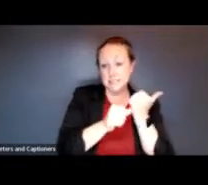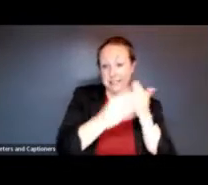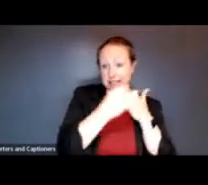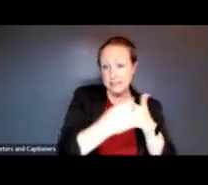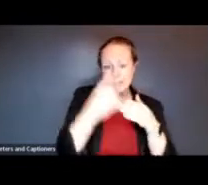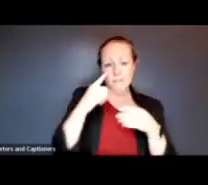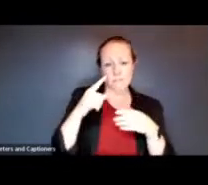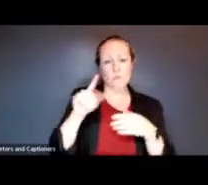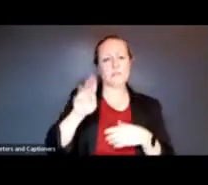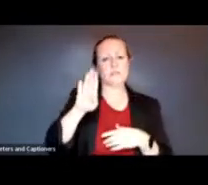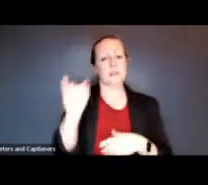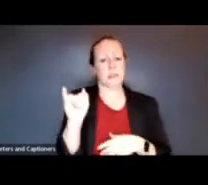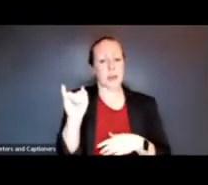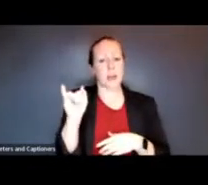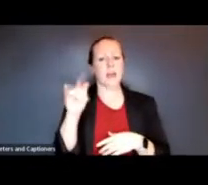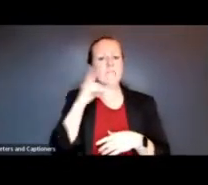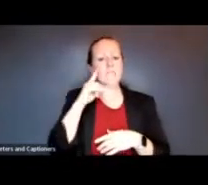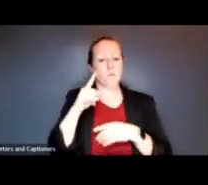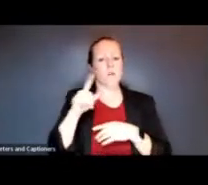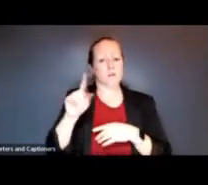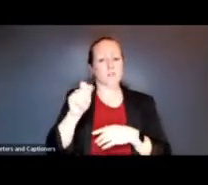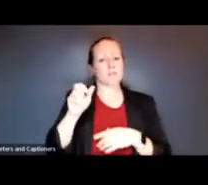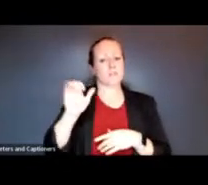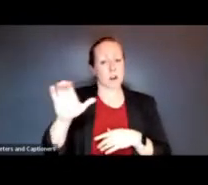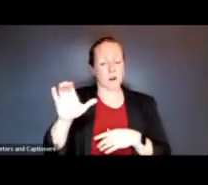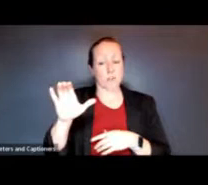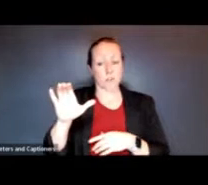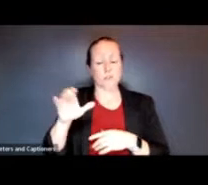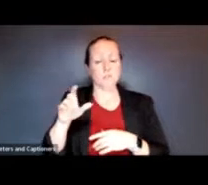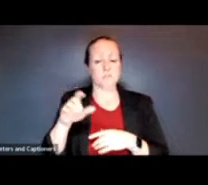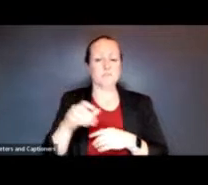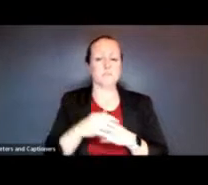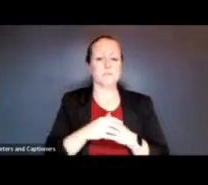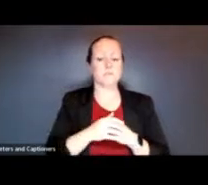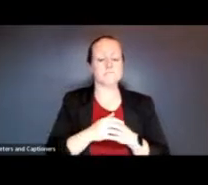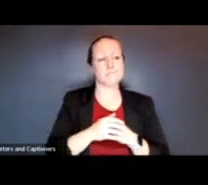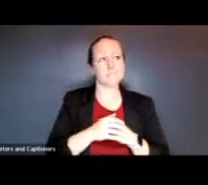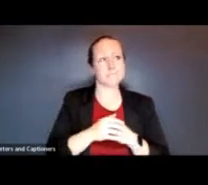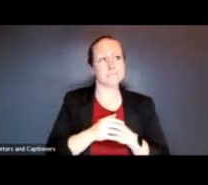Technical Assistance and Resource Center that Terry had mentioned earlier. I'm going to